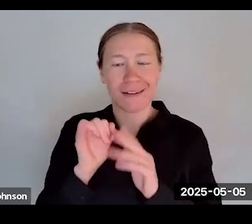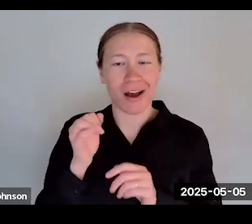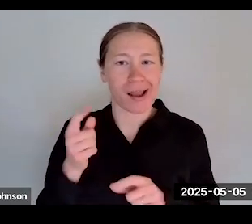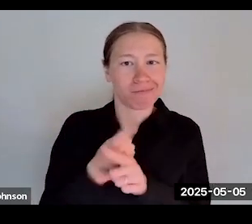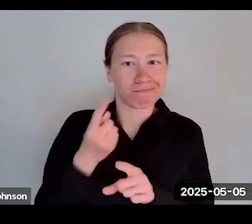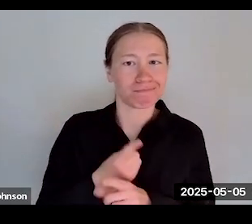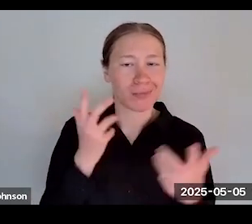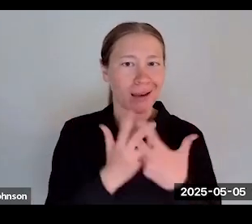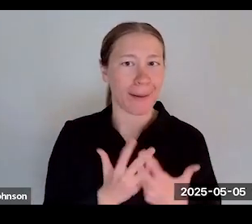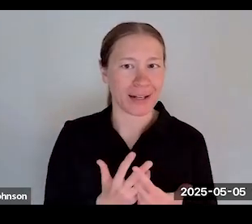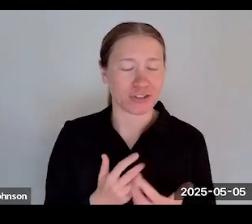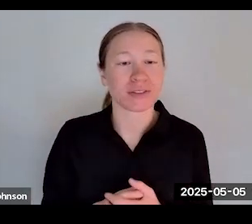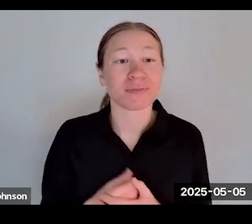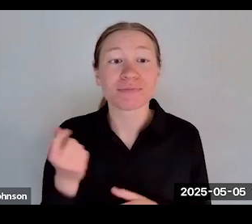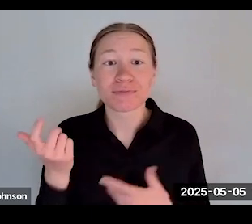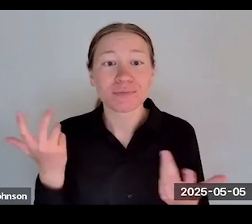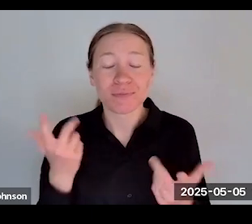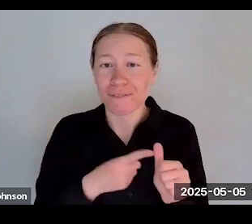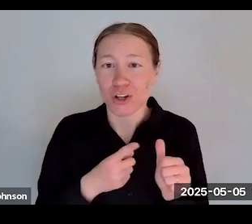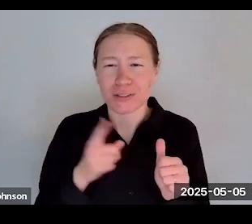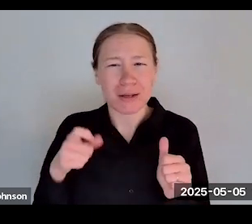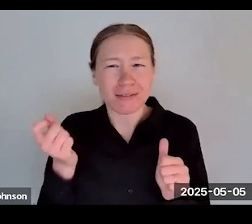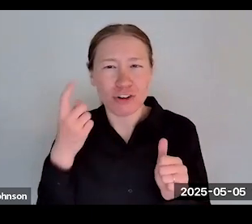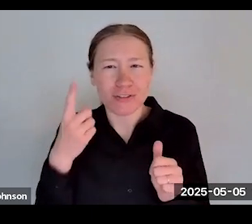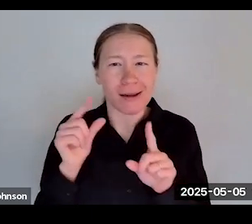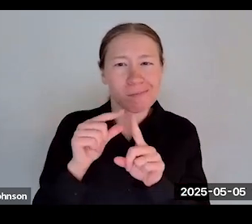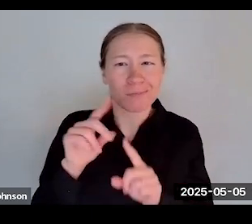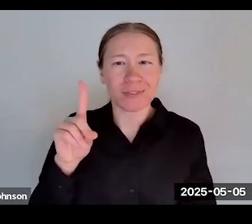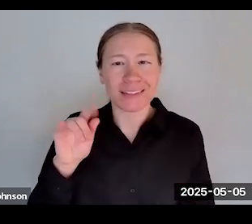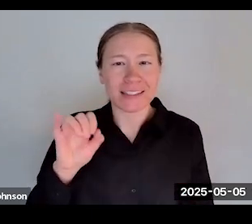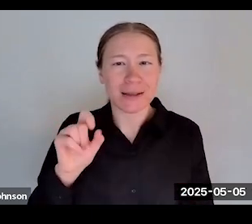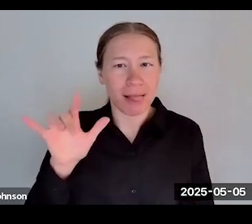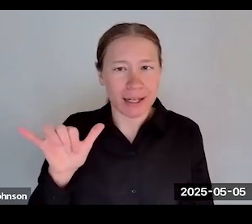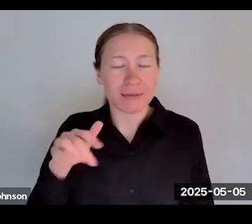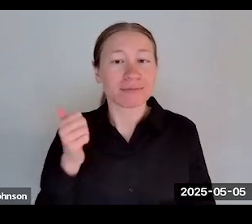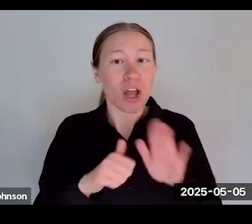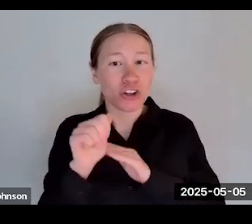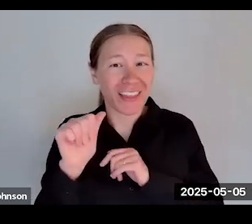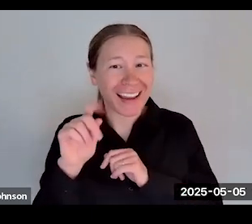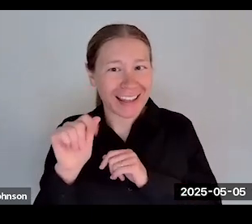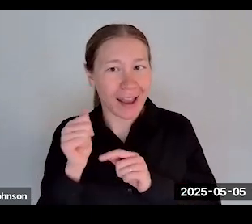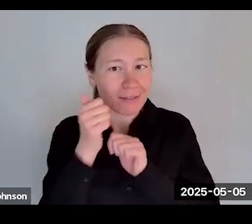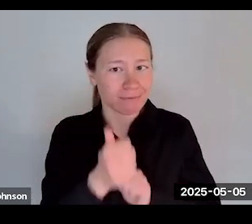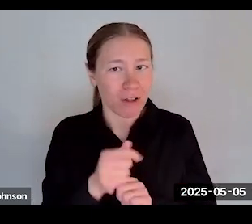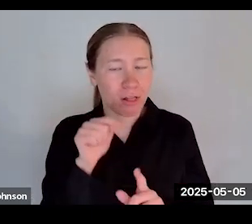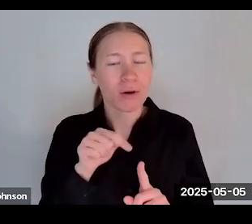To start, let's understand what we mean by disability. Under the ADA, a disability is a physical or mental impairment